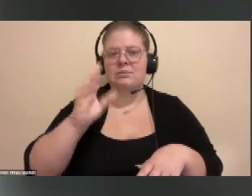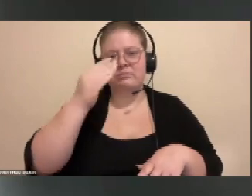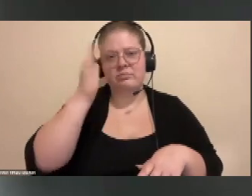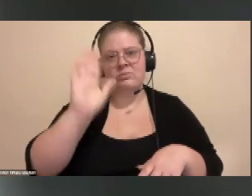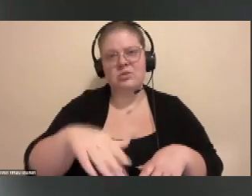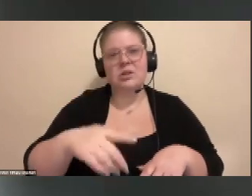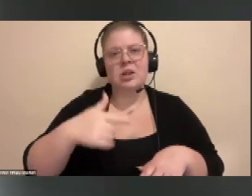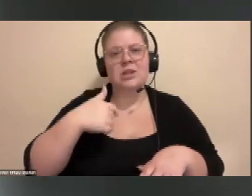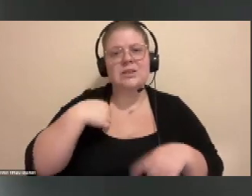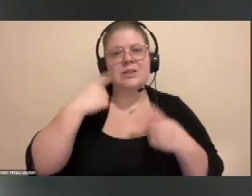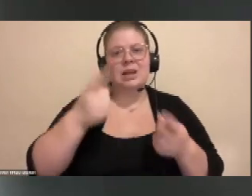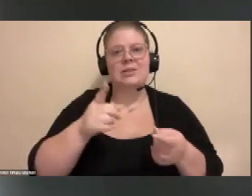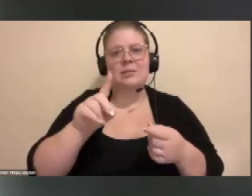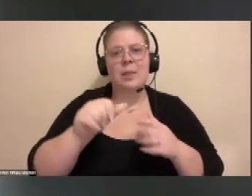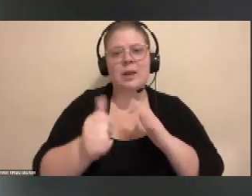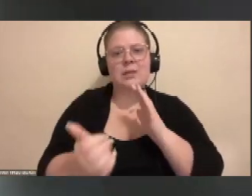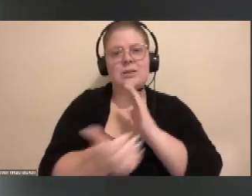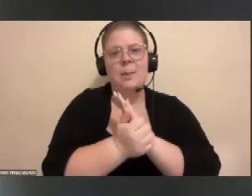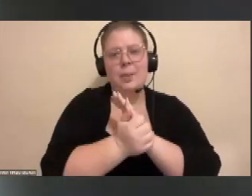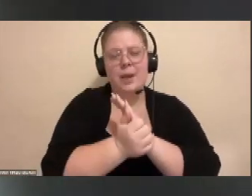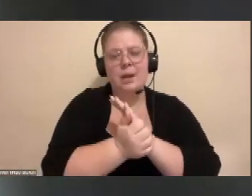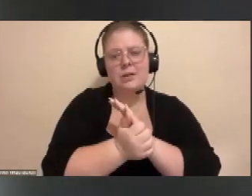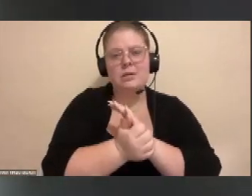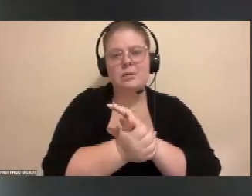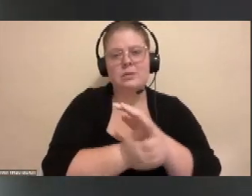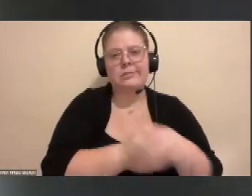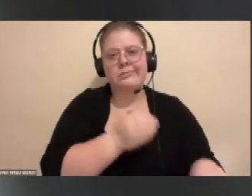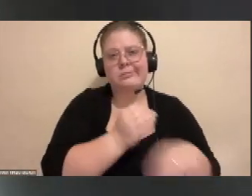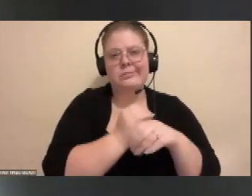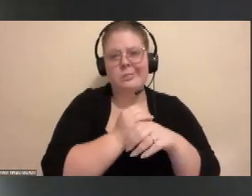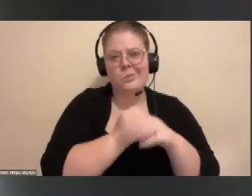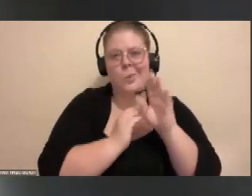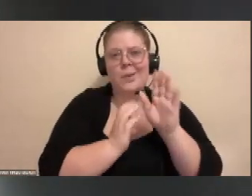That would be nice to have another go around at